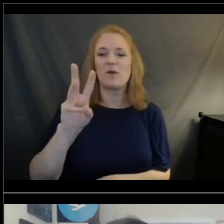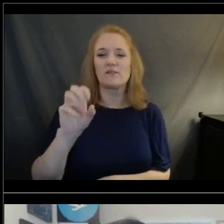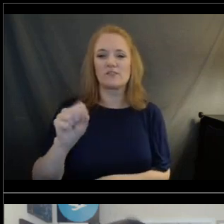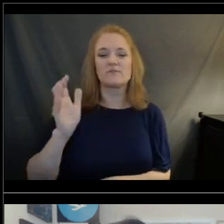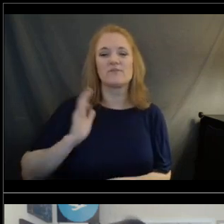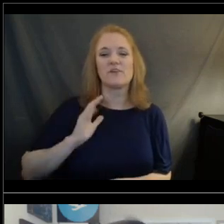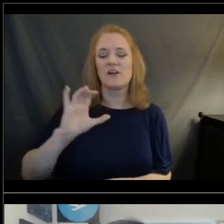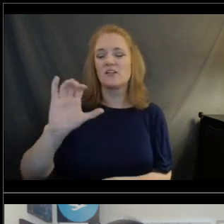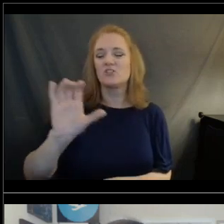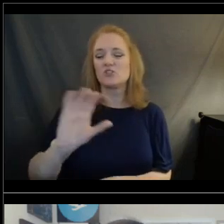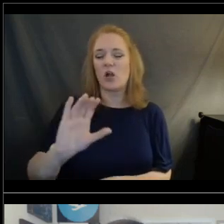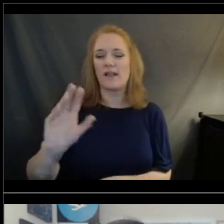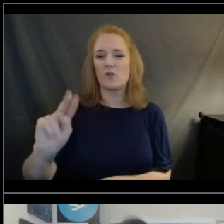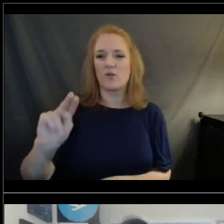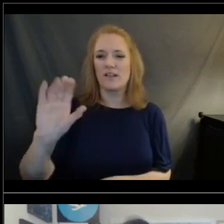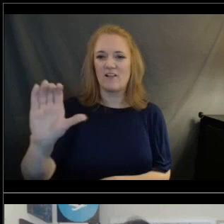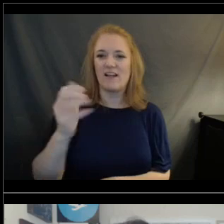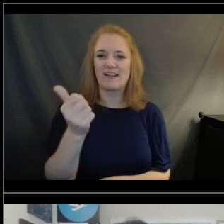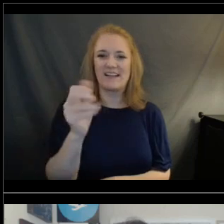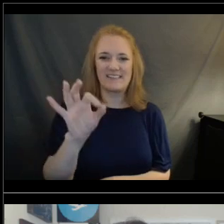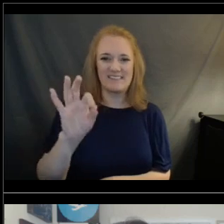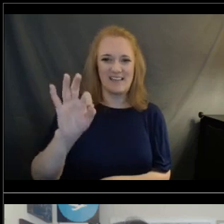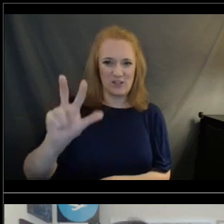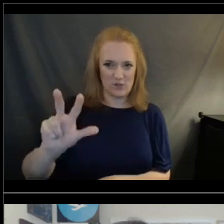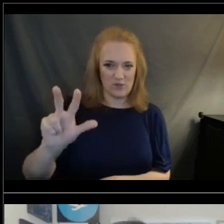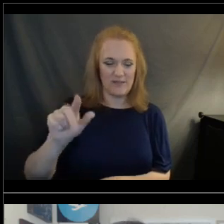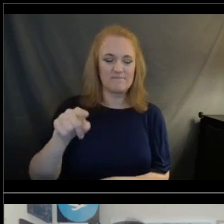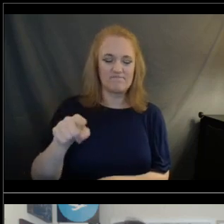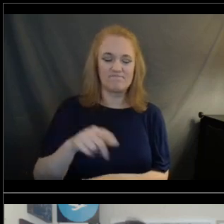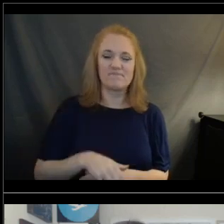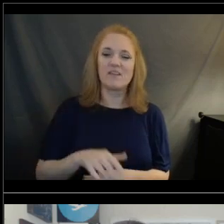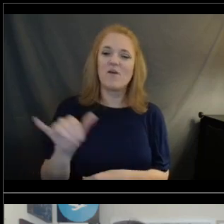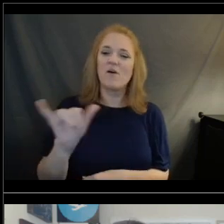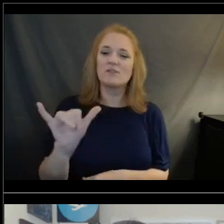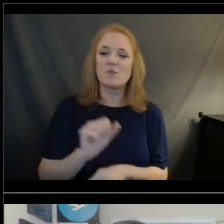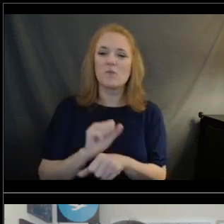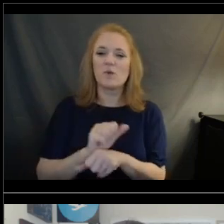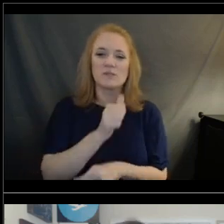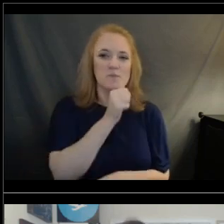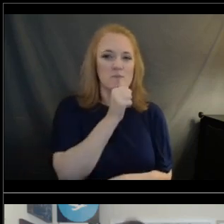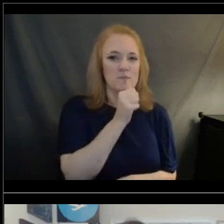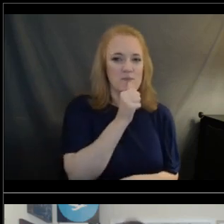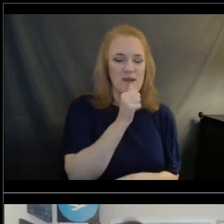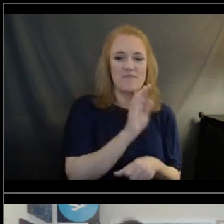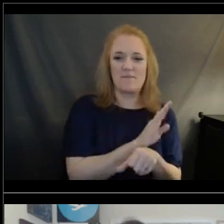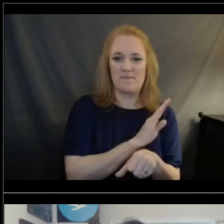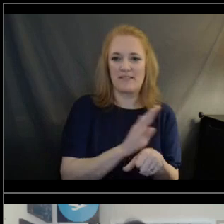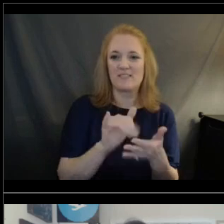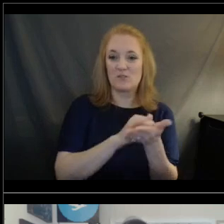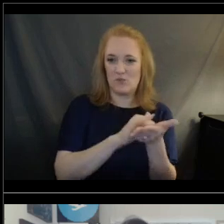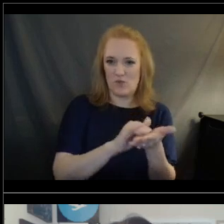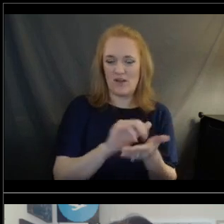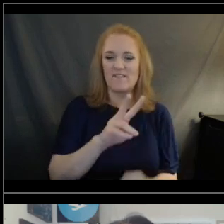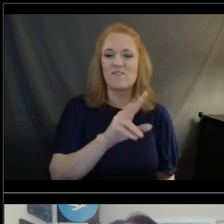North Carolina in 1993 and has also worked in the private sector in New York and Vermont.